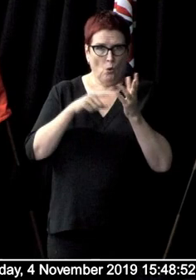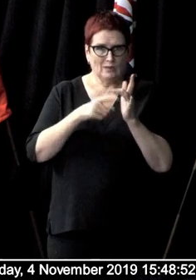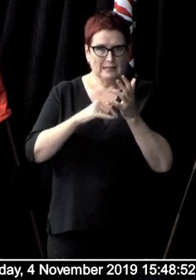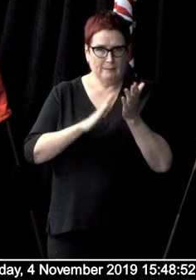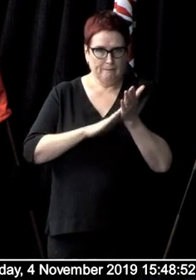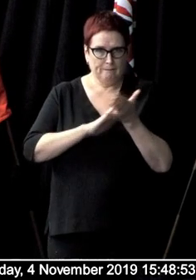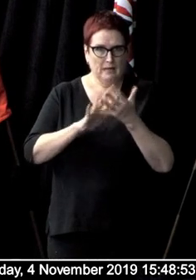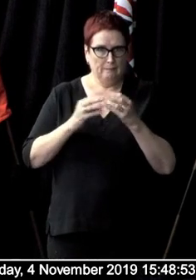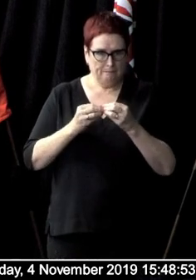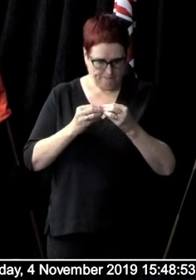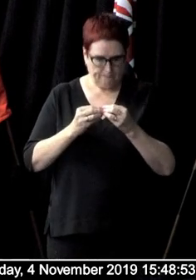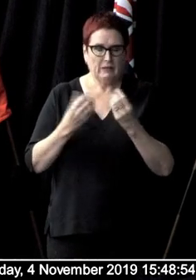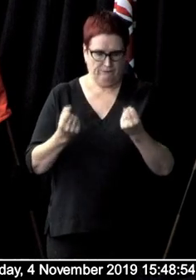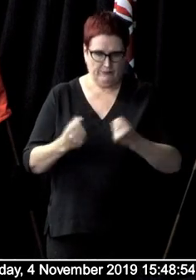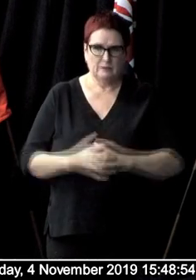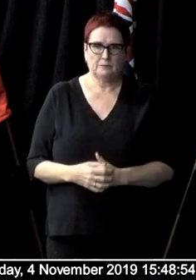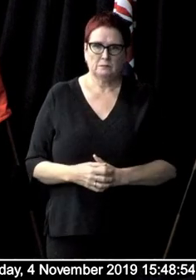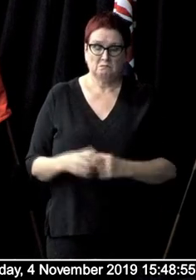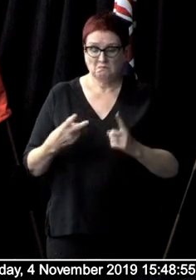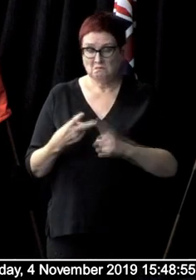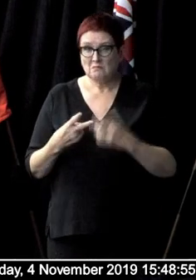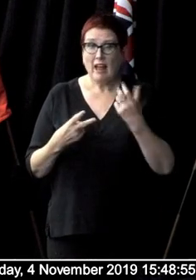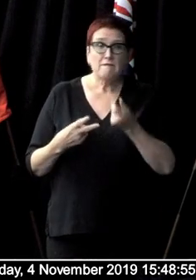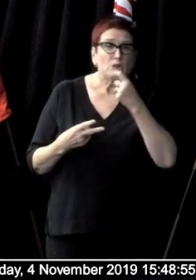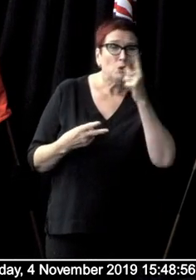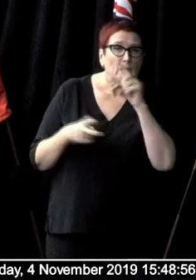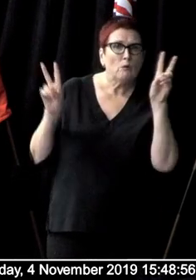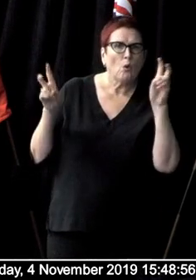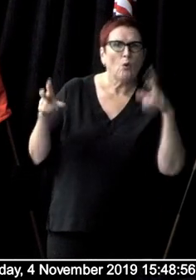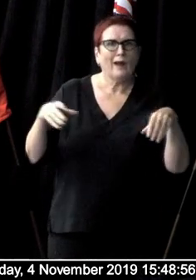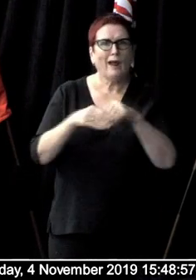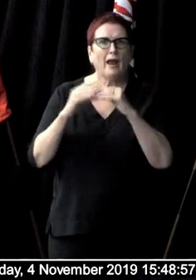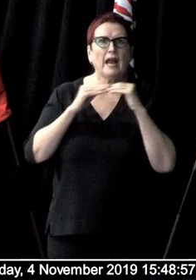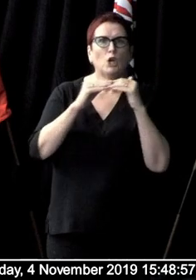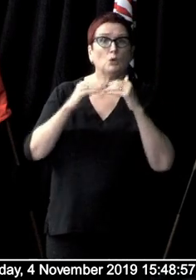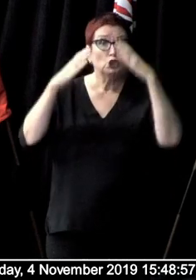There’s some kind of inclusion coaches, I understand sort of wellbeing or mental